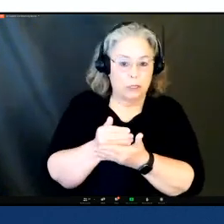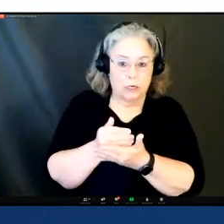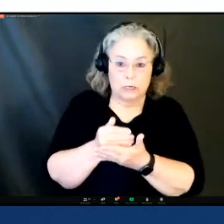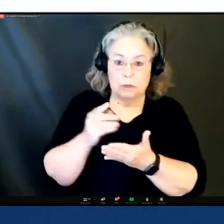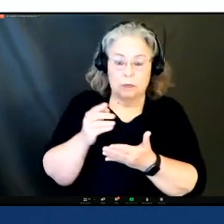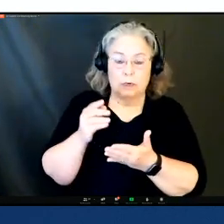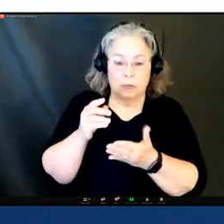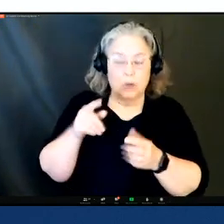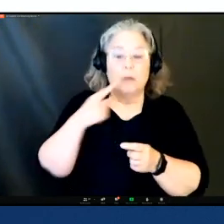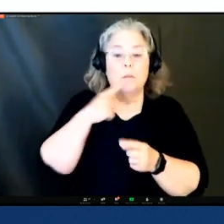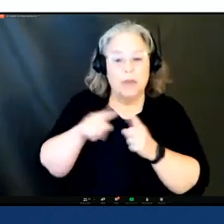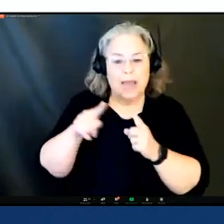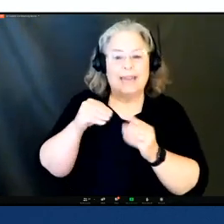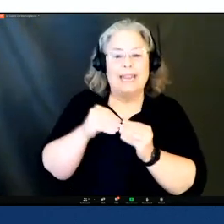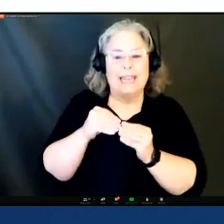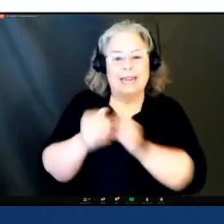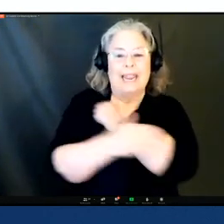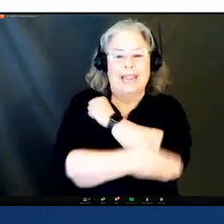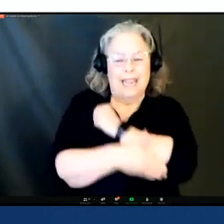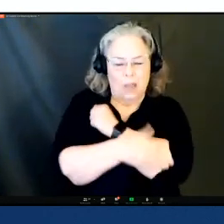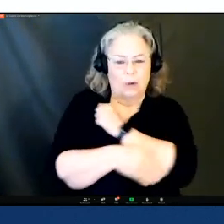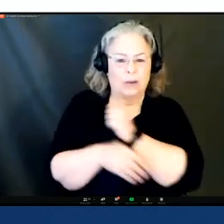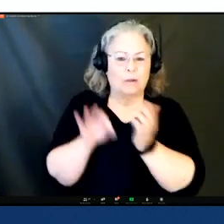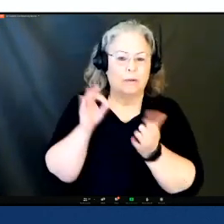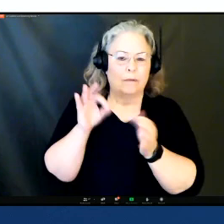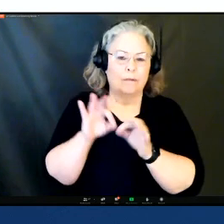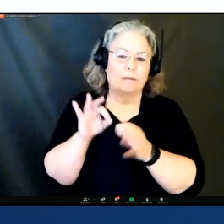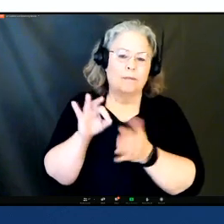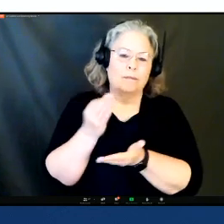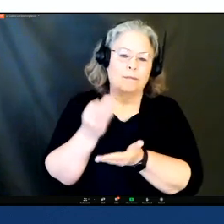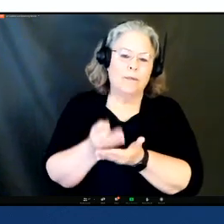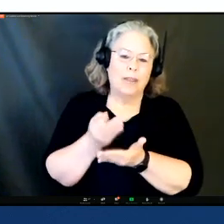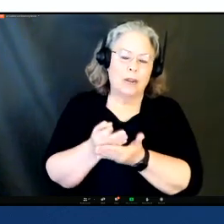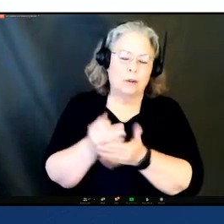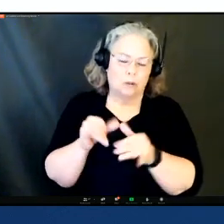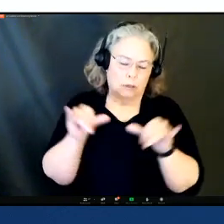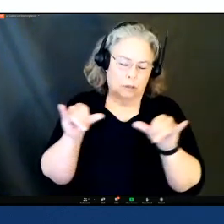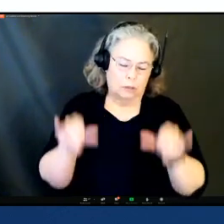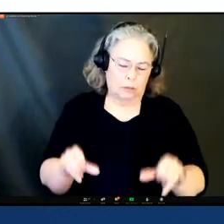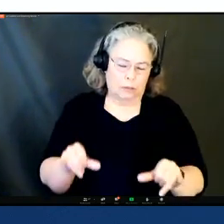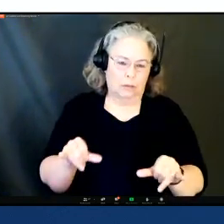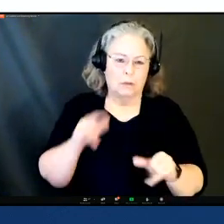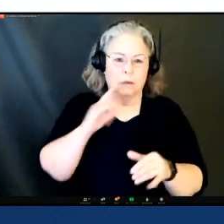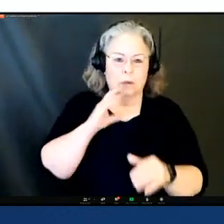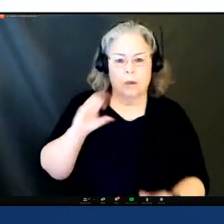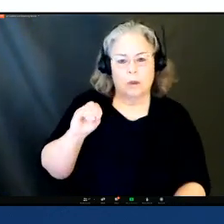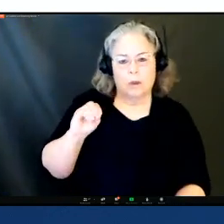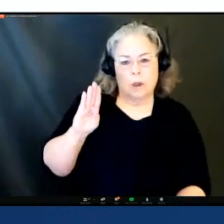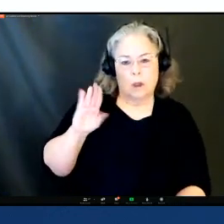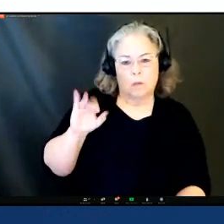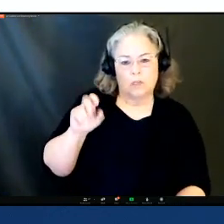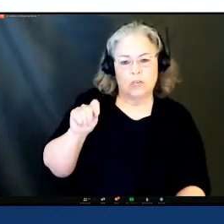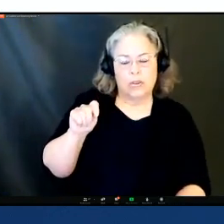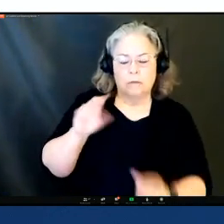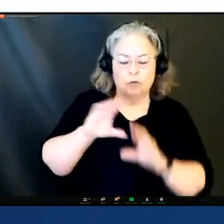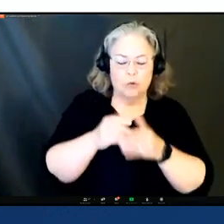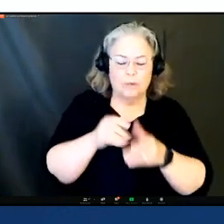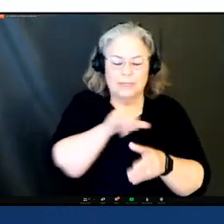and are used to track revenue and expenditures . Objects are groupings of like accounts such as salaries and benefits.